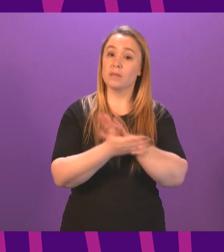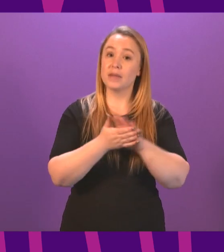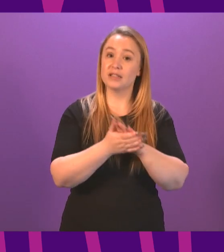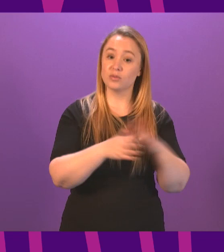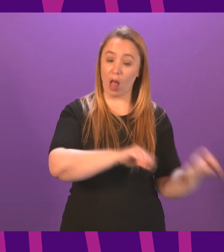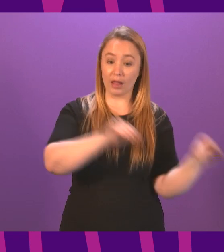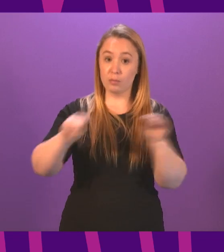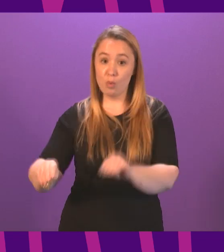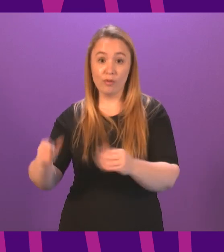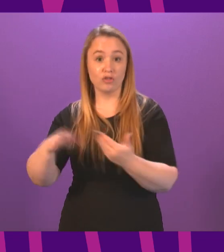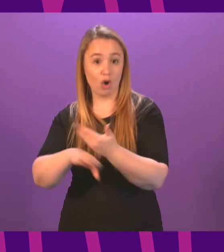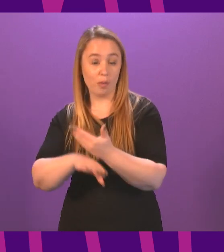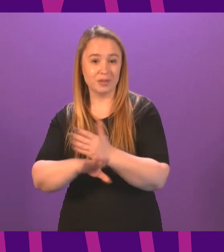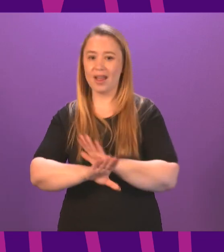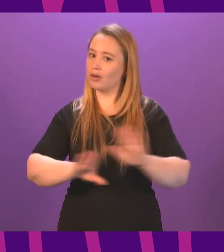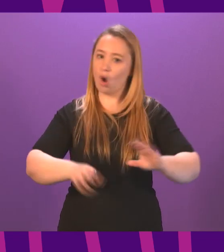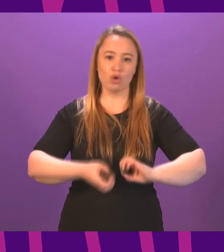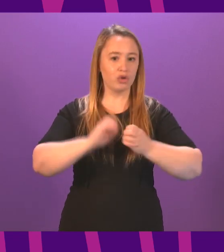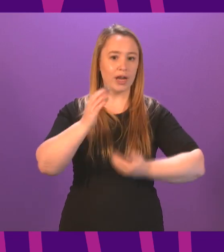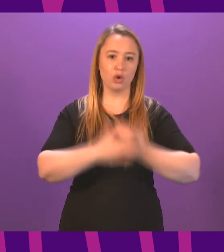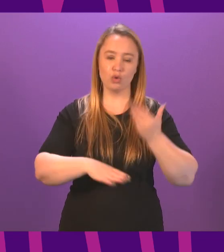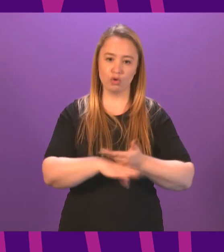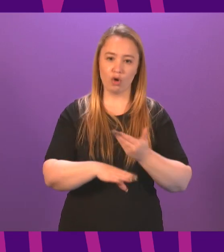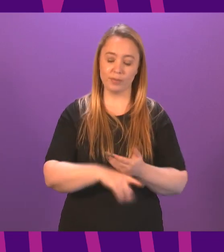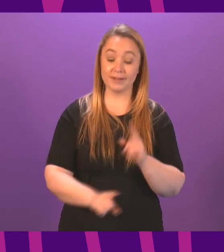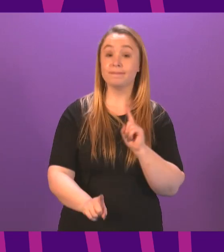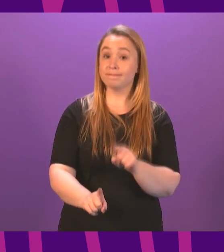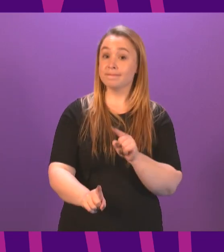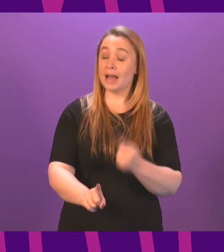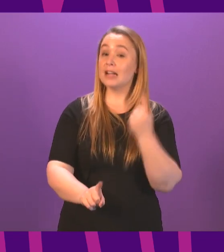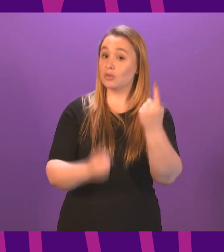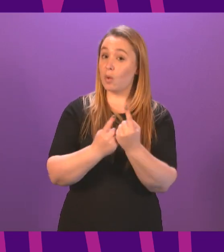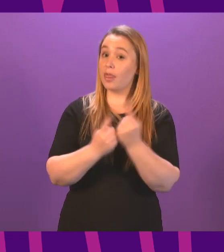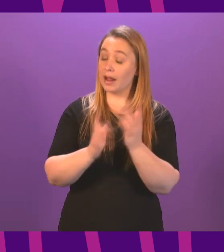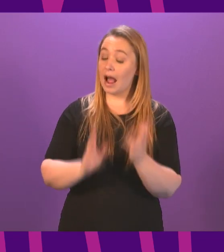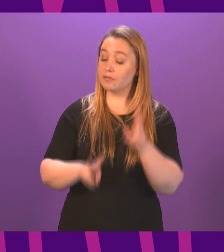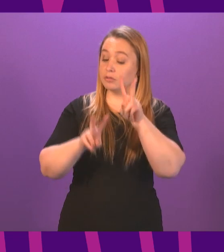the things that we have to consider carefully. We are conscious of the risks that have been